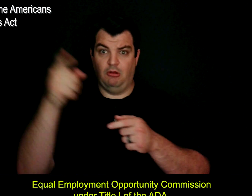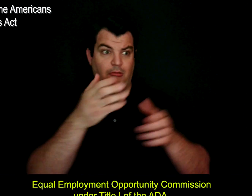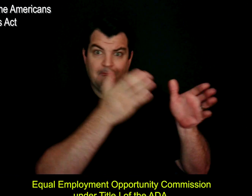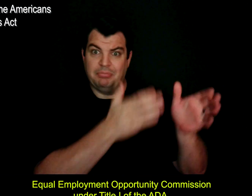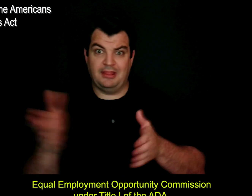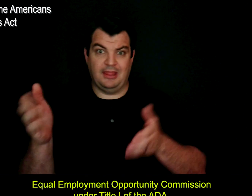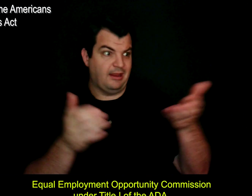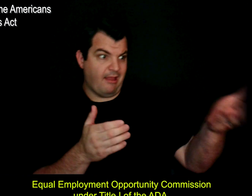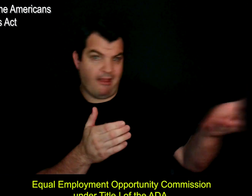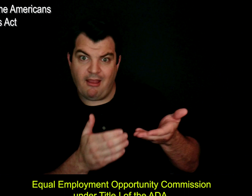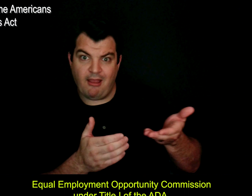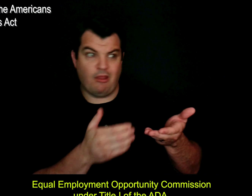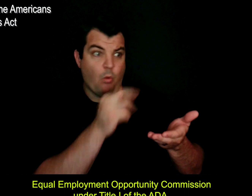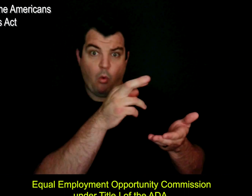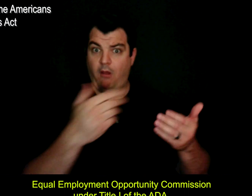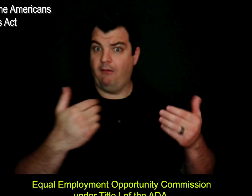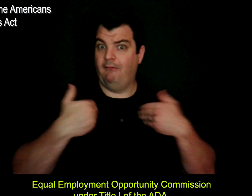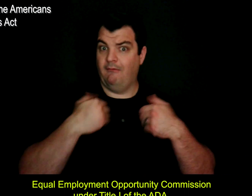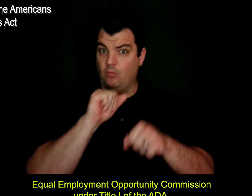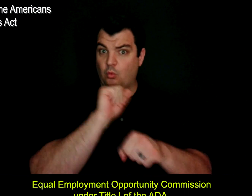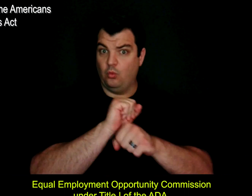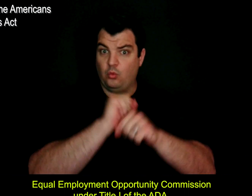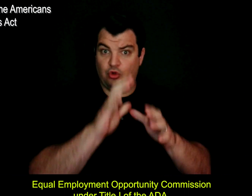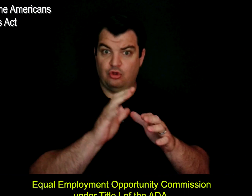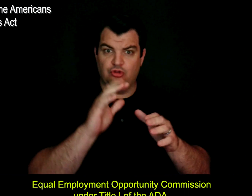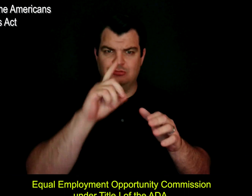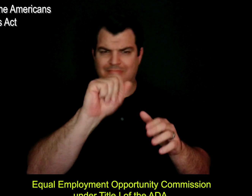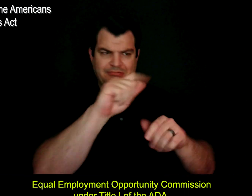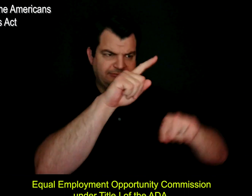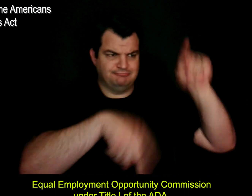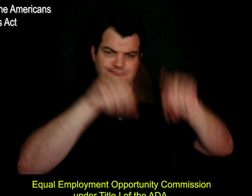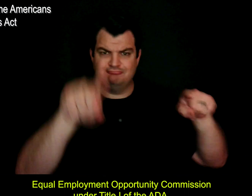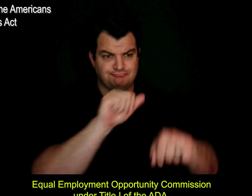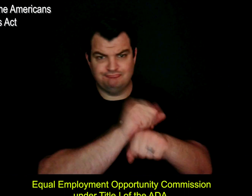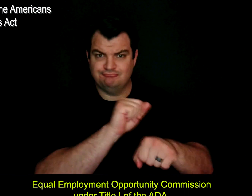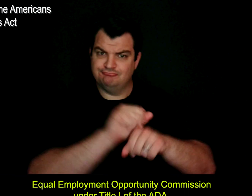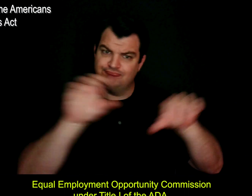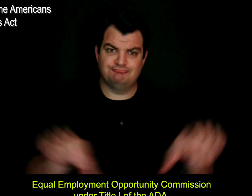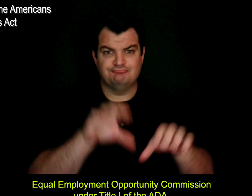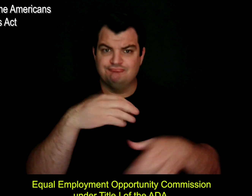Equal Employment Opportunity Commission under Title I of the ADA.